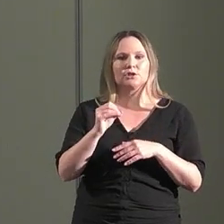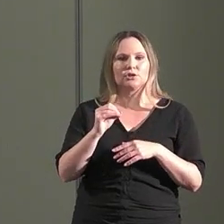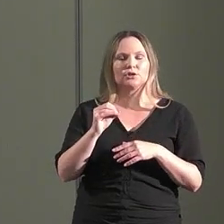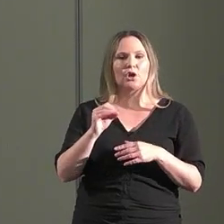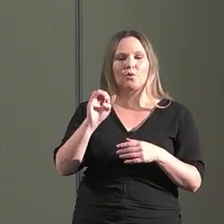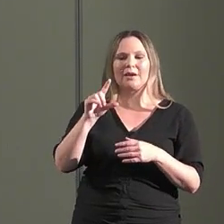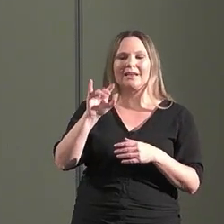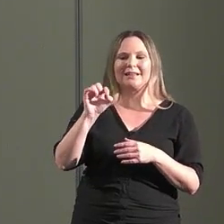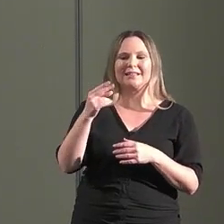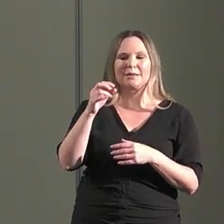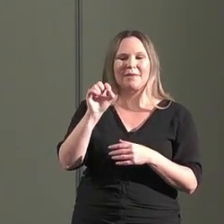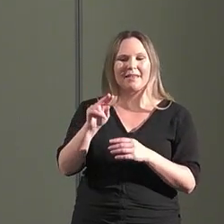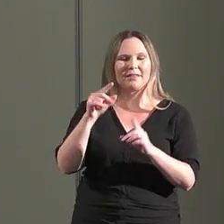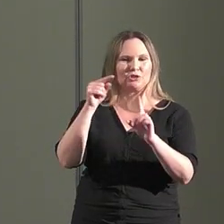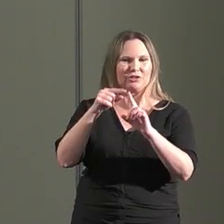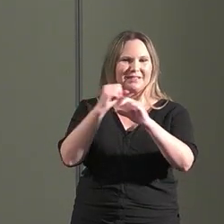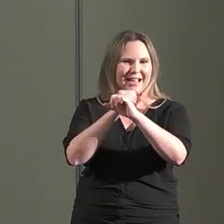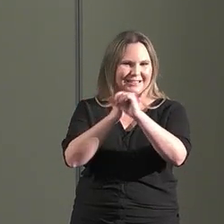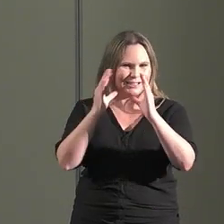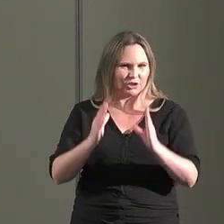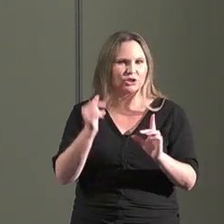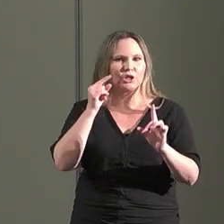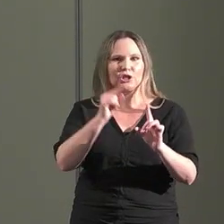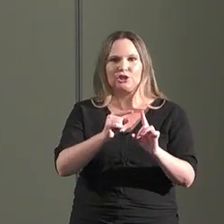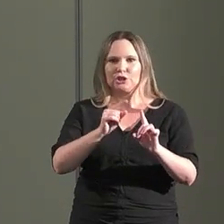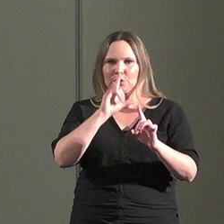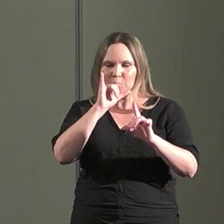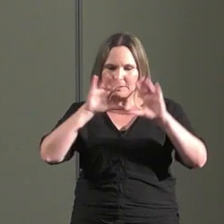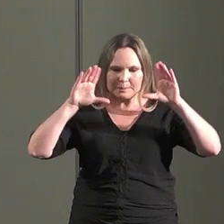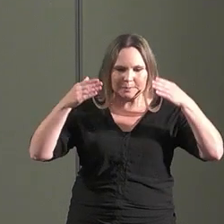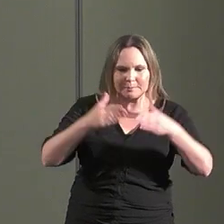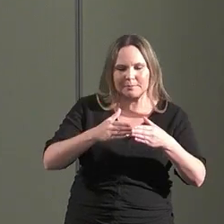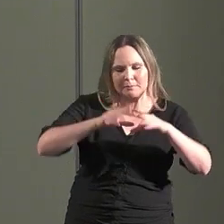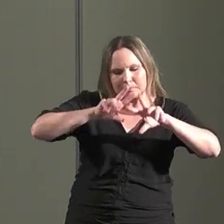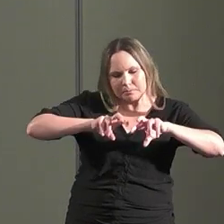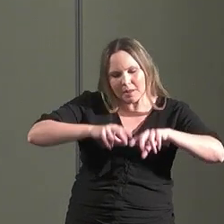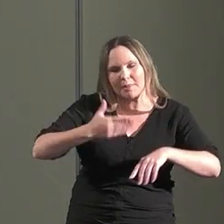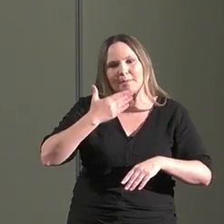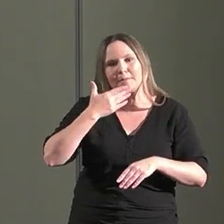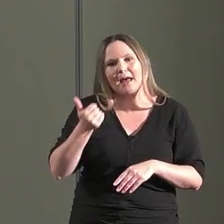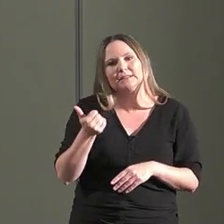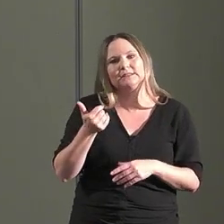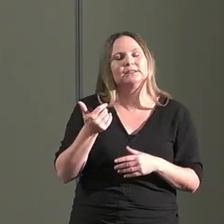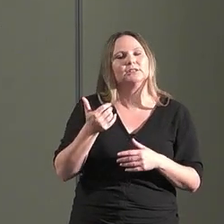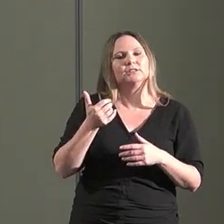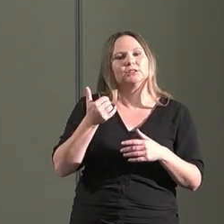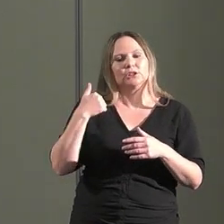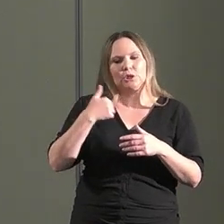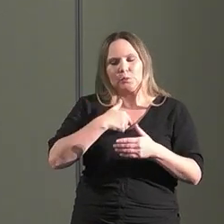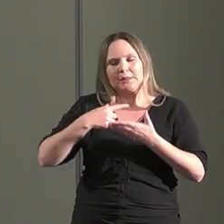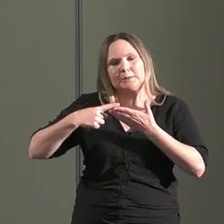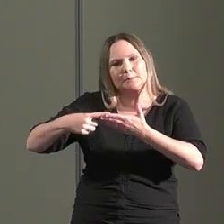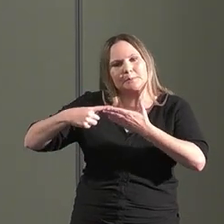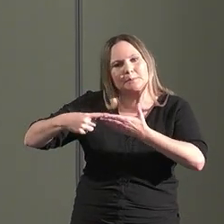Liz put a lot of energy to the best analyst and went back and forth with us.